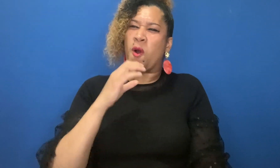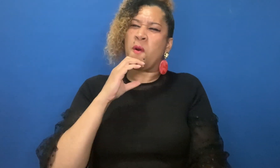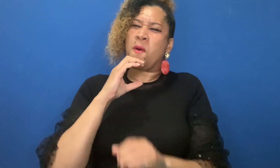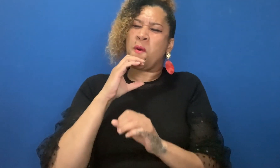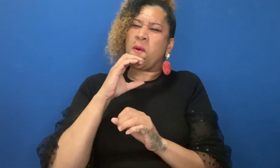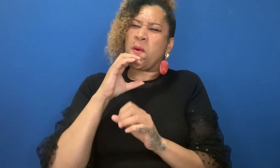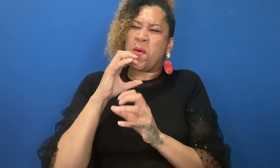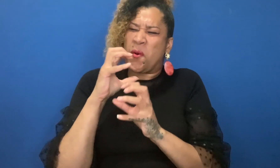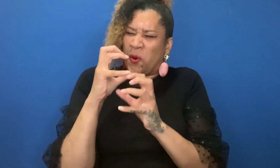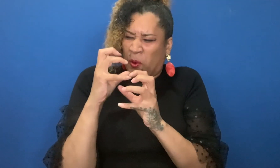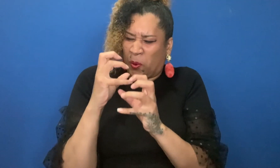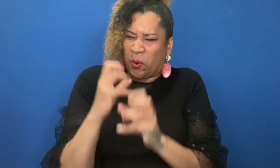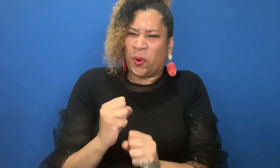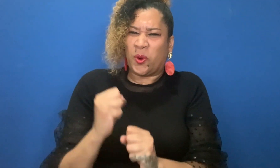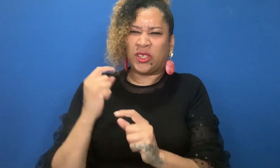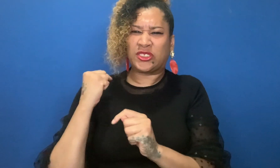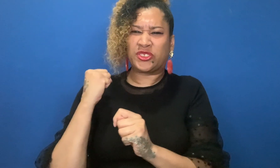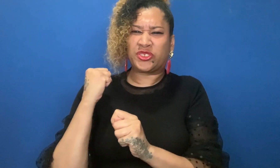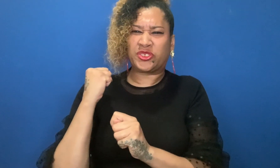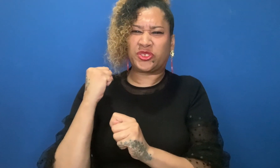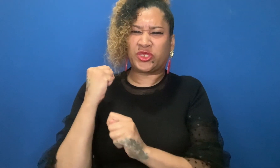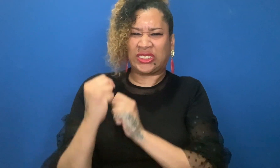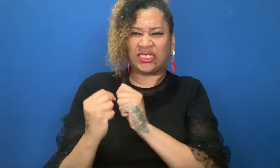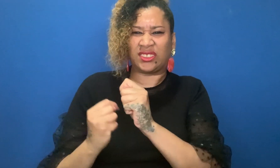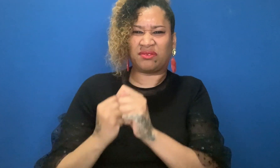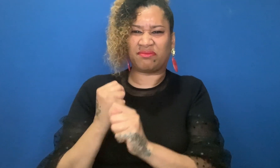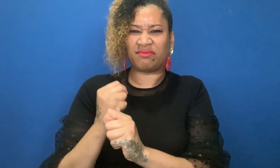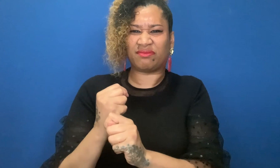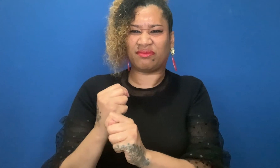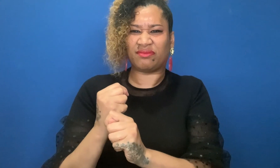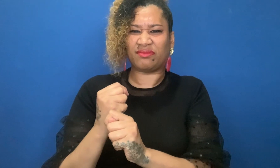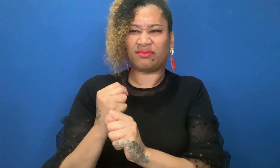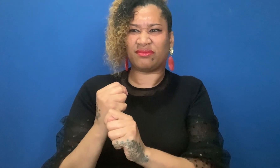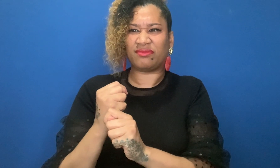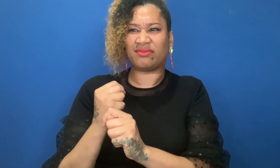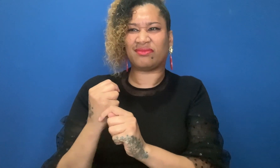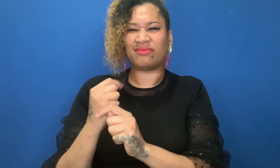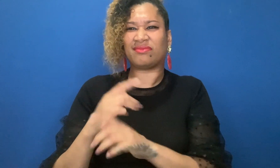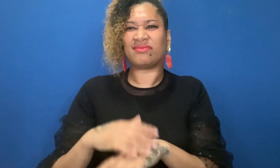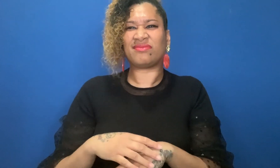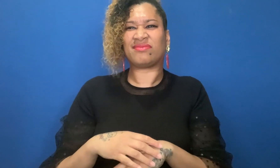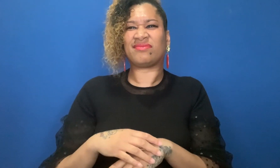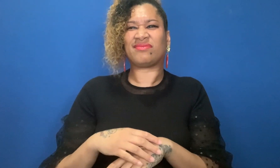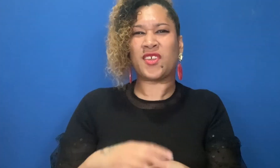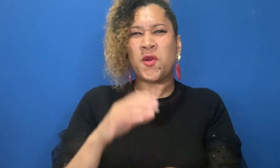is stuck on very old traditions,